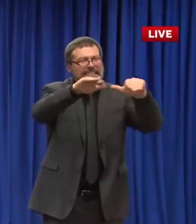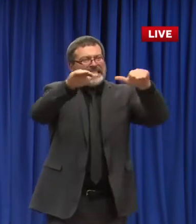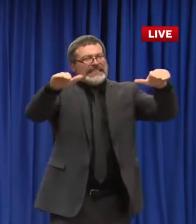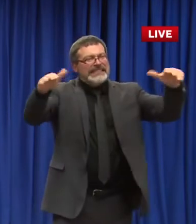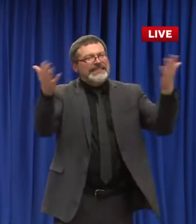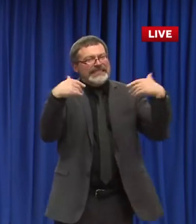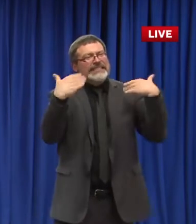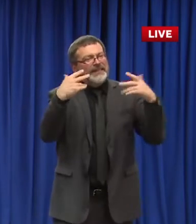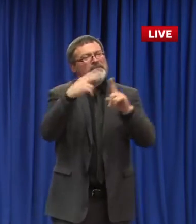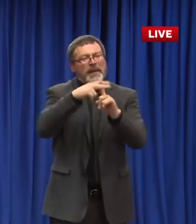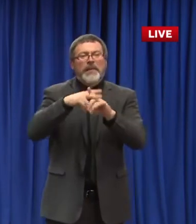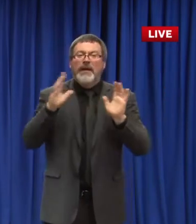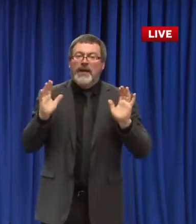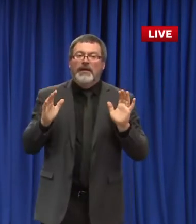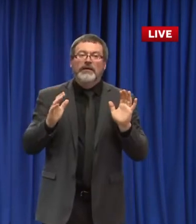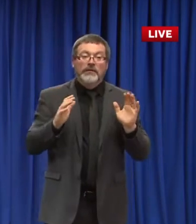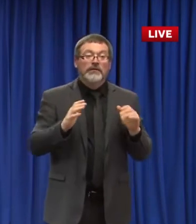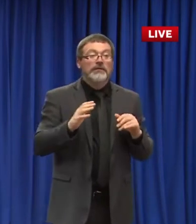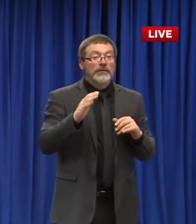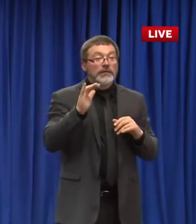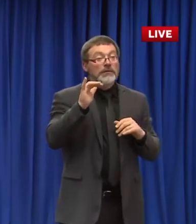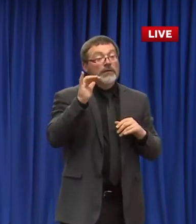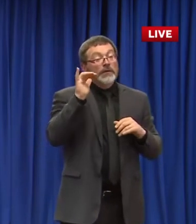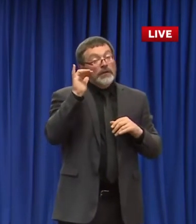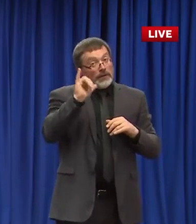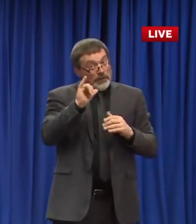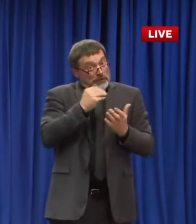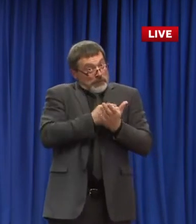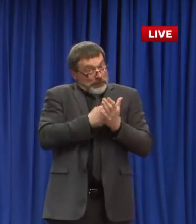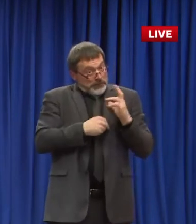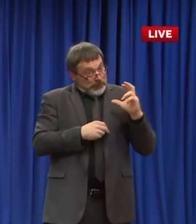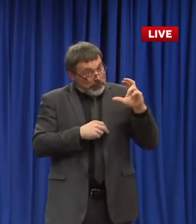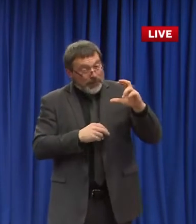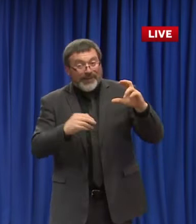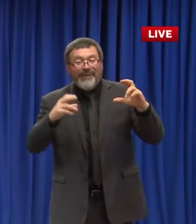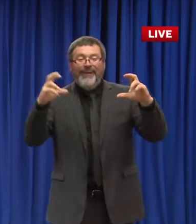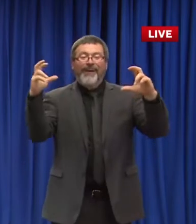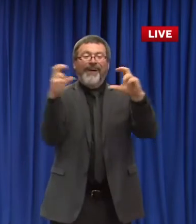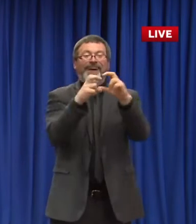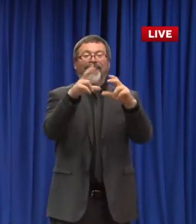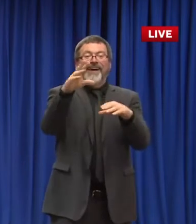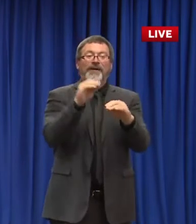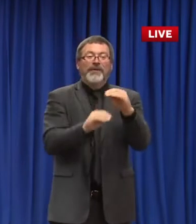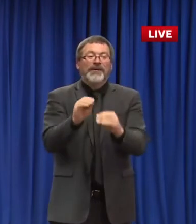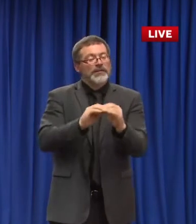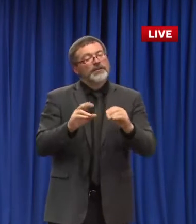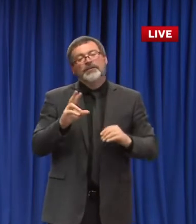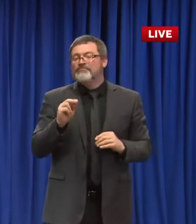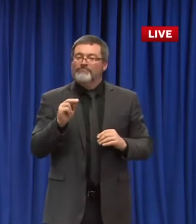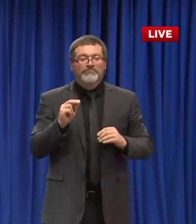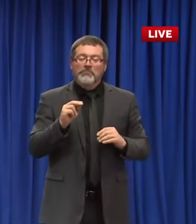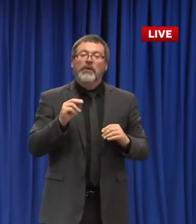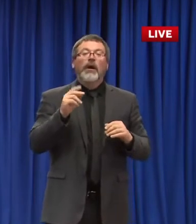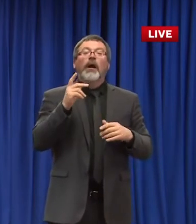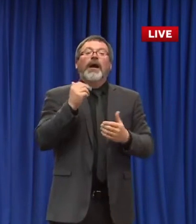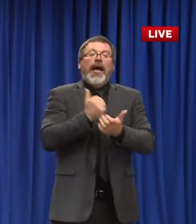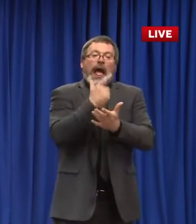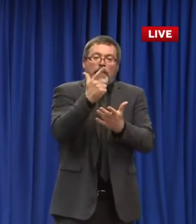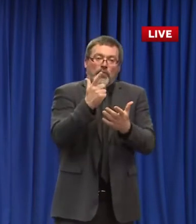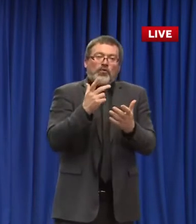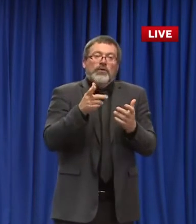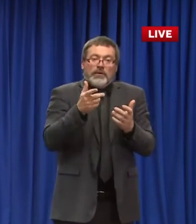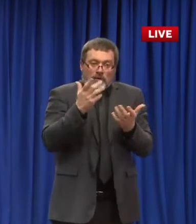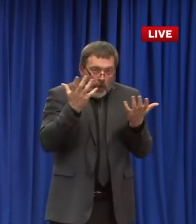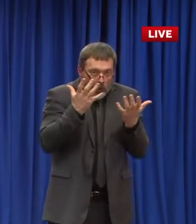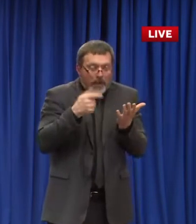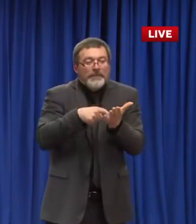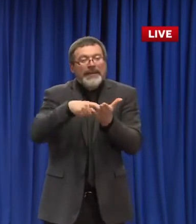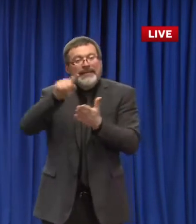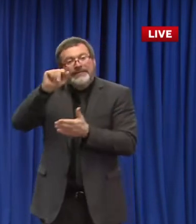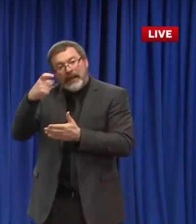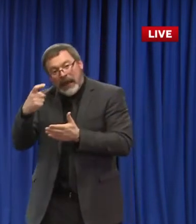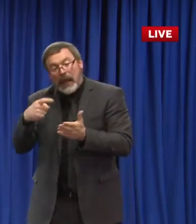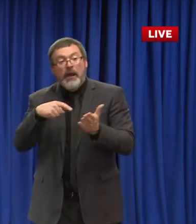EXPERIENCING FINANCIAL LOSSES FROM COVID AGAIN THAT THE FUND IS NOT DESIGNED TO MAKE PEOPLE WHOLE IT ISN’T DESIGNED JUST TO FILL ALL THOSE GAPS, BUT IT IS REALLY POSITIONED TO HELP FOLKS